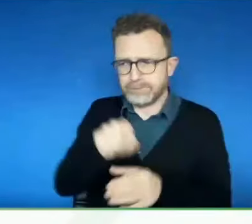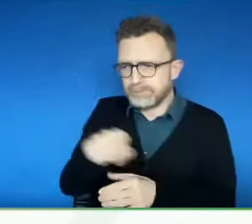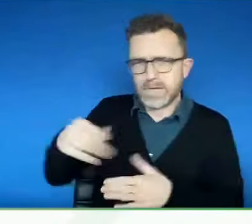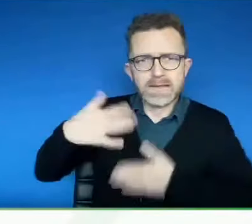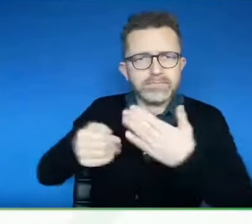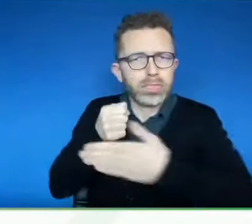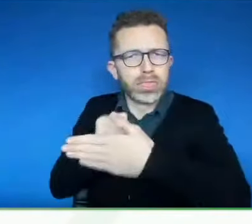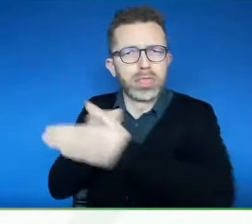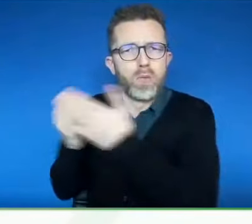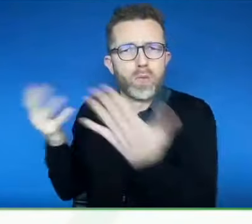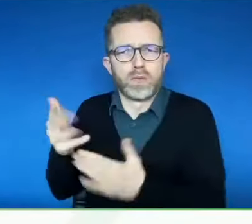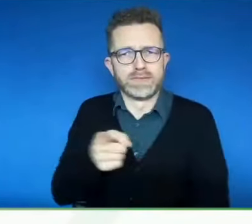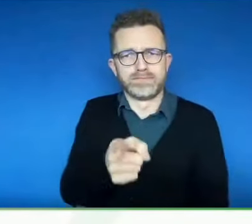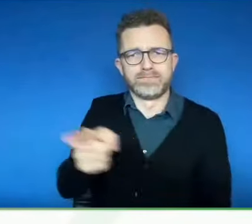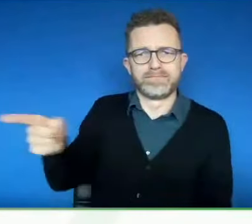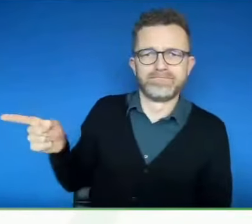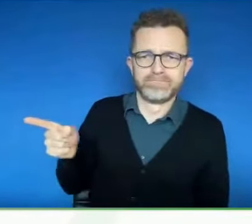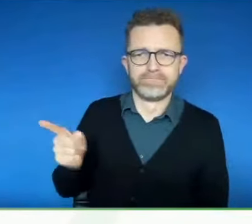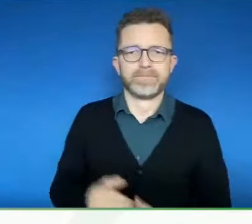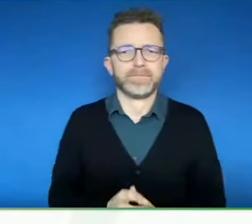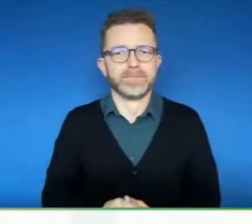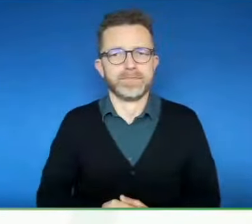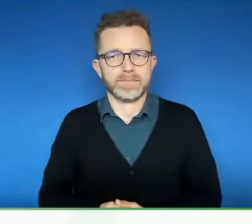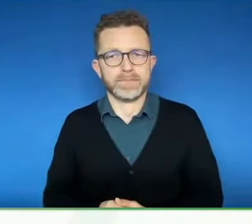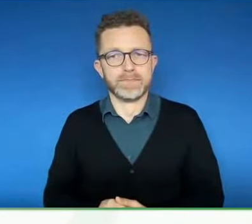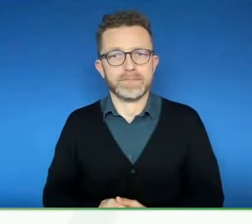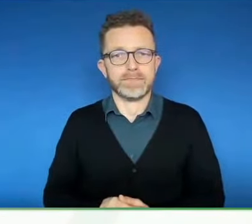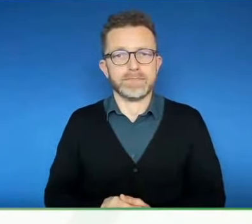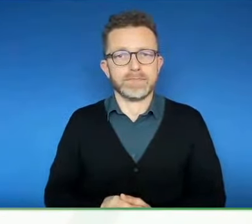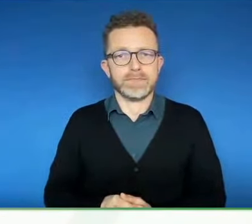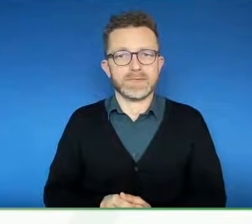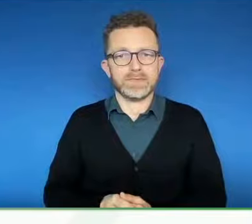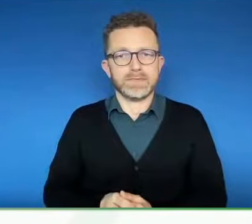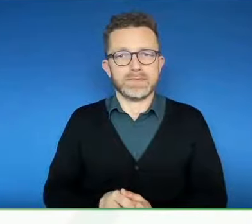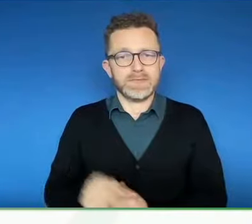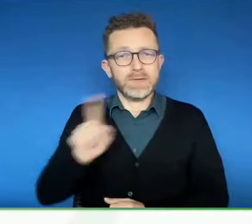separate groups in different countries, personally I think the